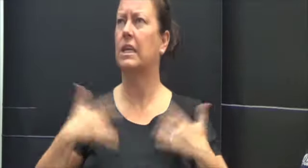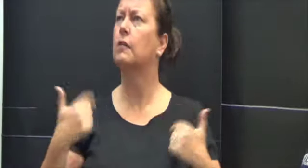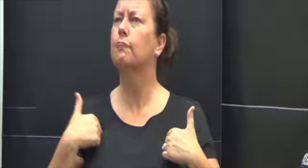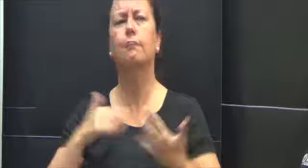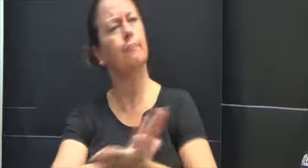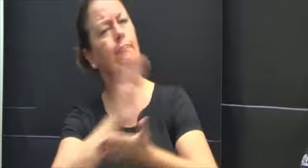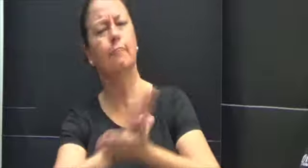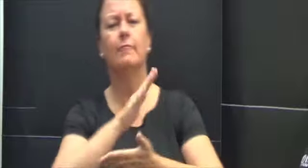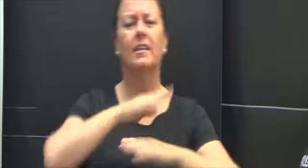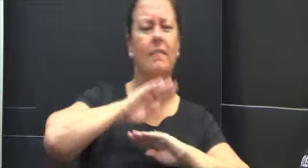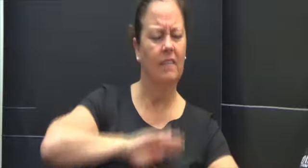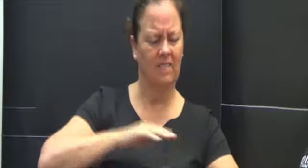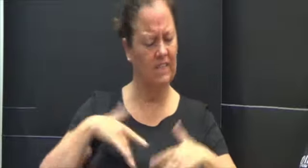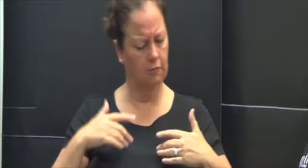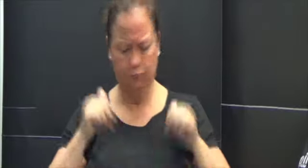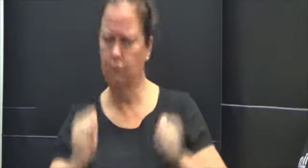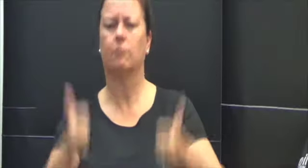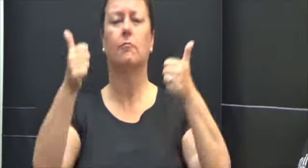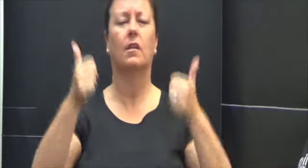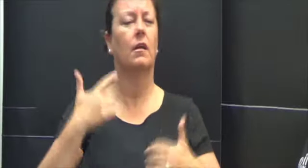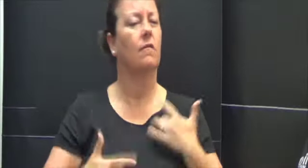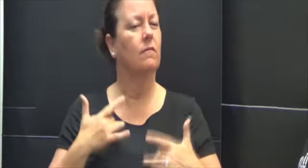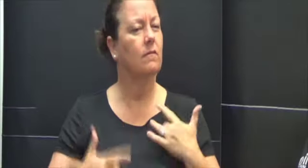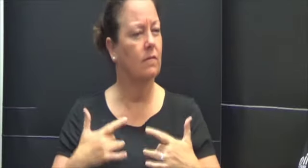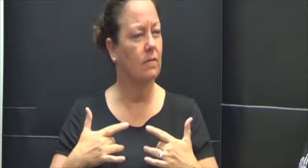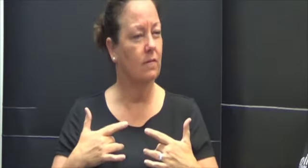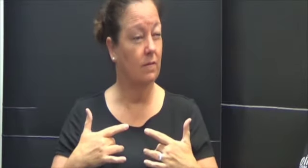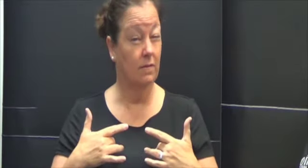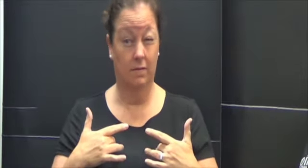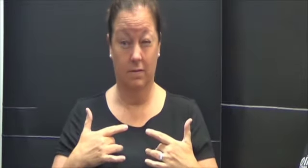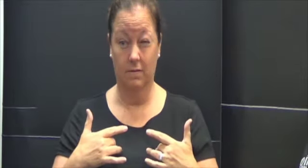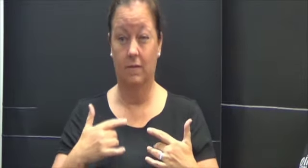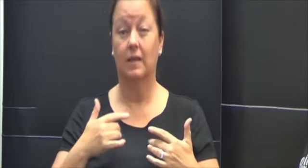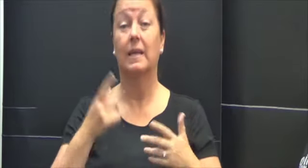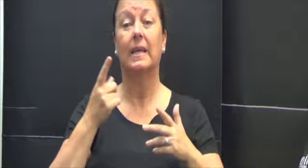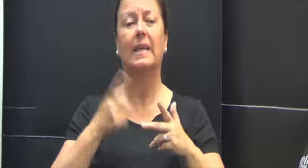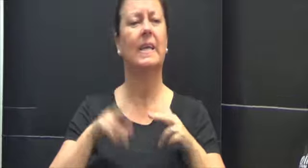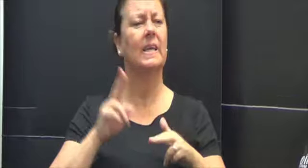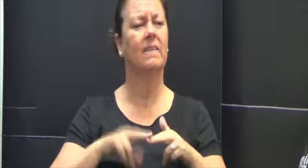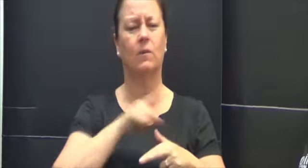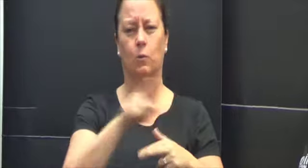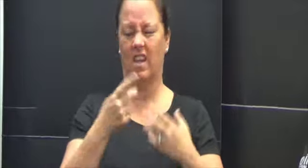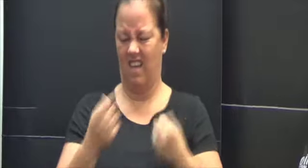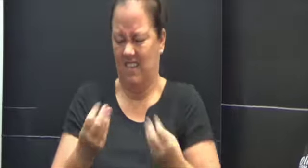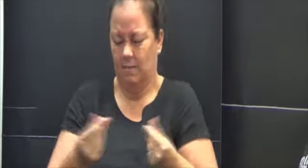satisfied or that makes us feel fulfilled? So if you have things to make you feel satisfied